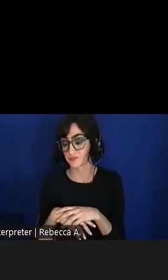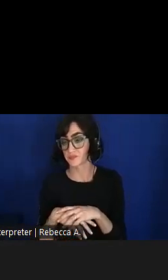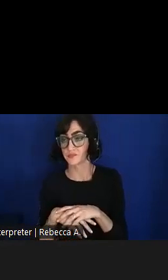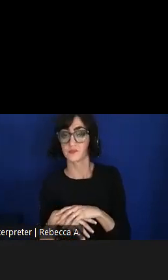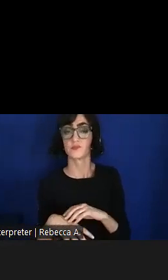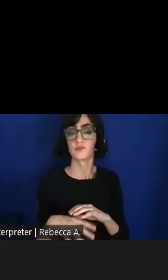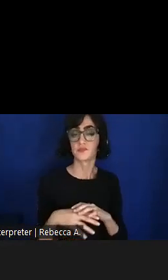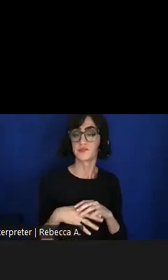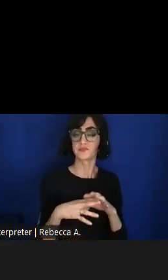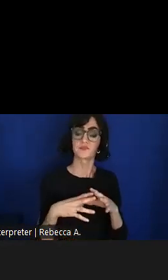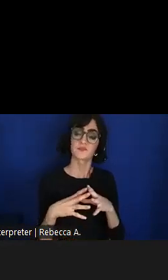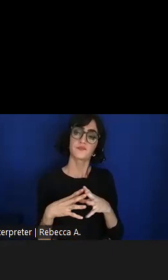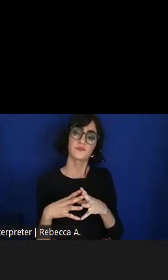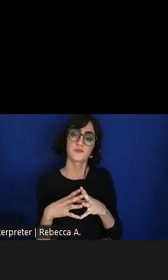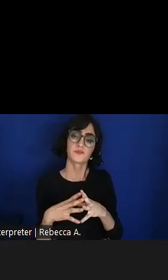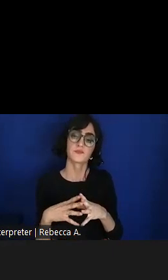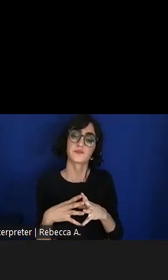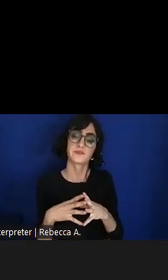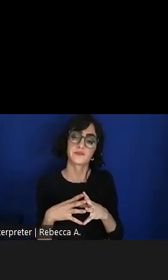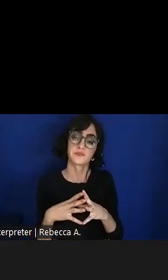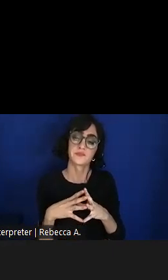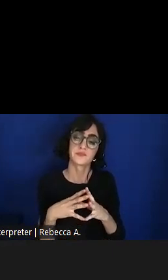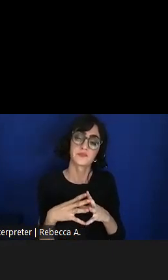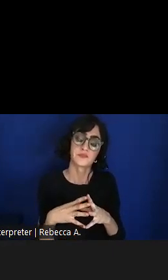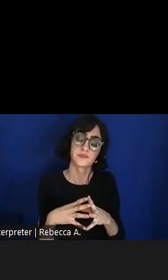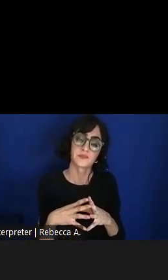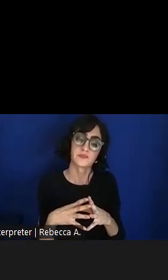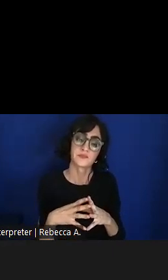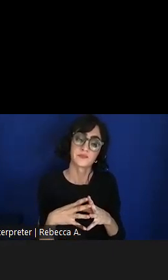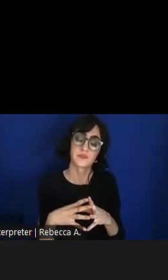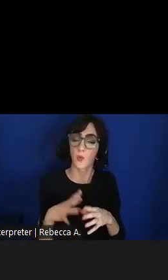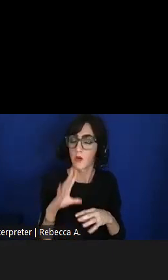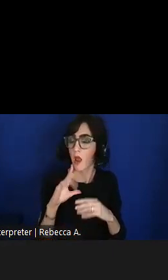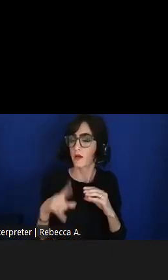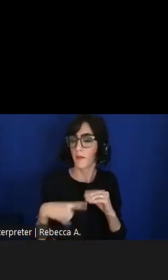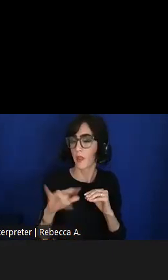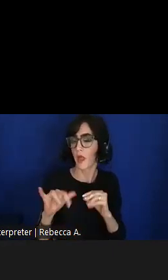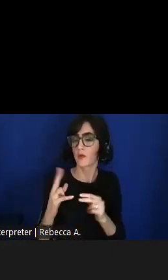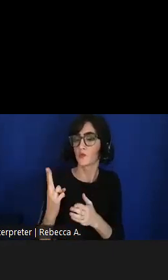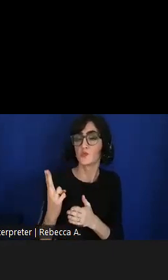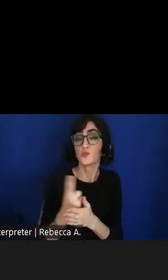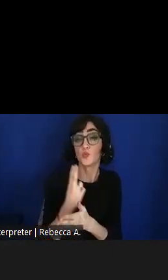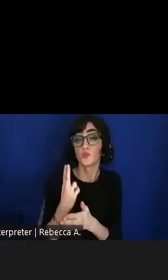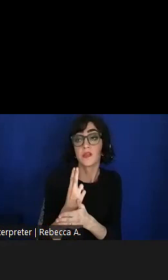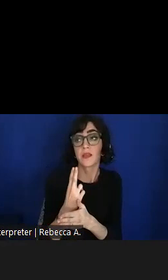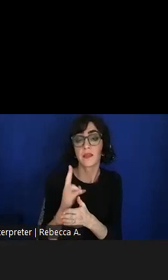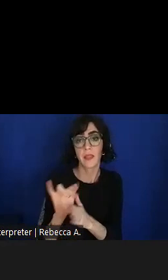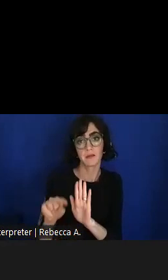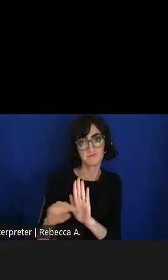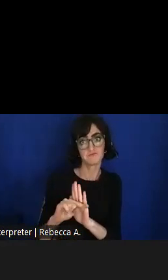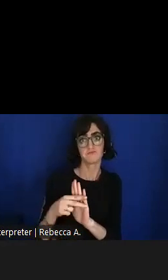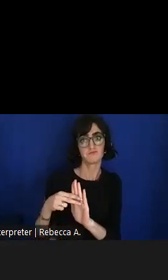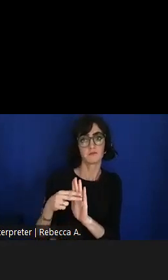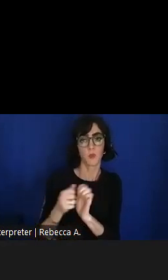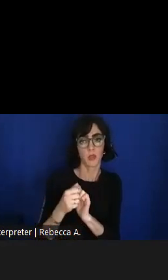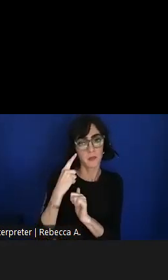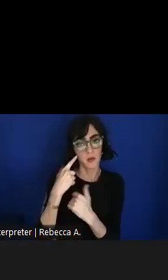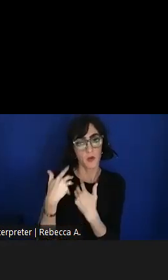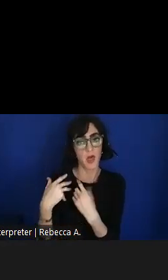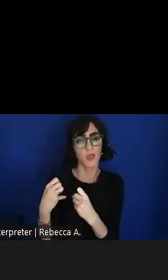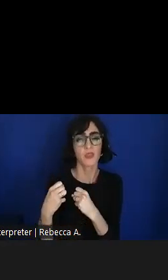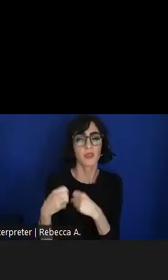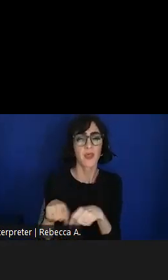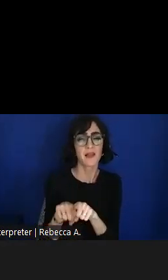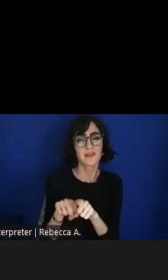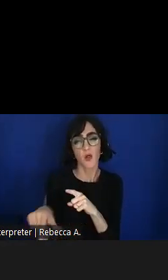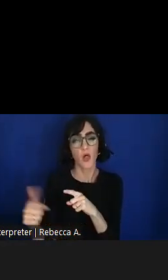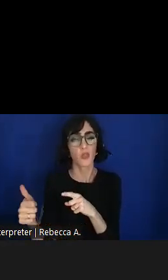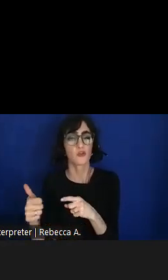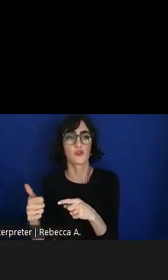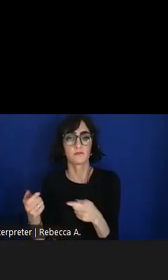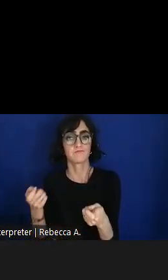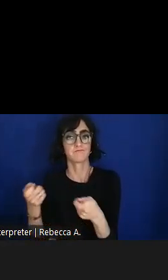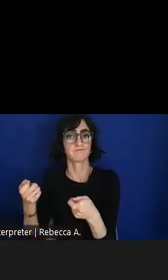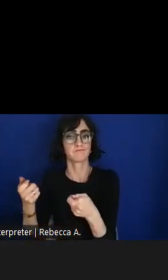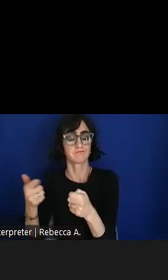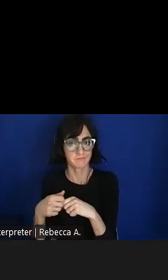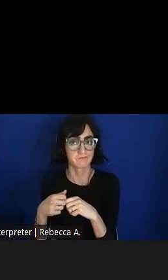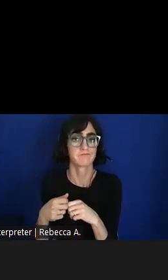health, using mental health as a the stigma around mental health as a another way of exerting